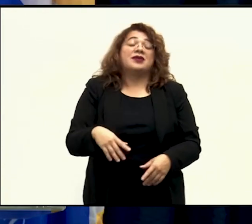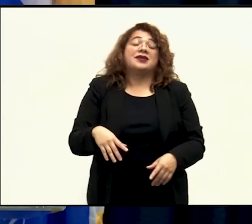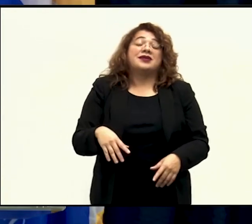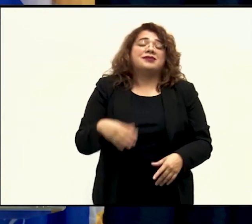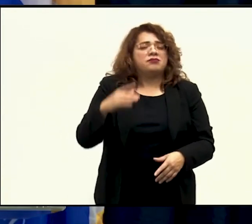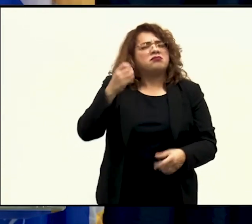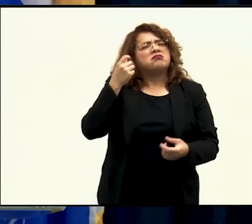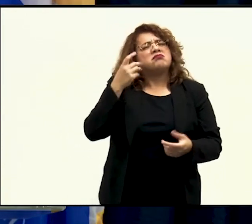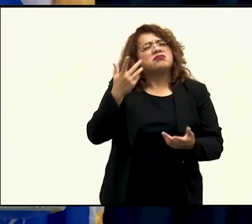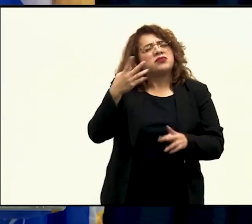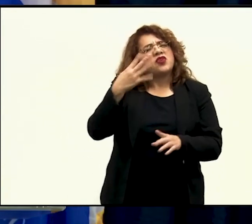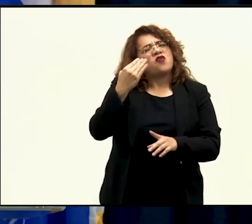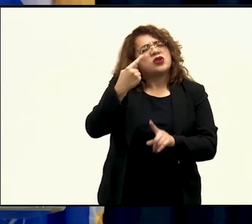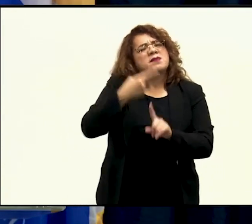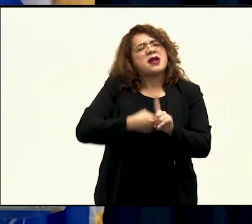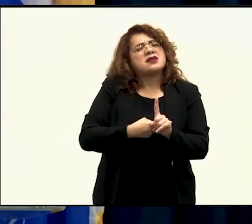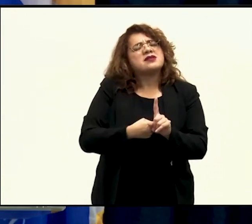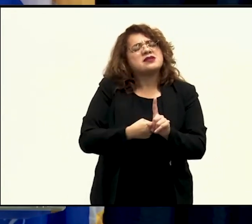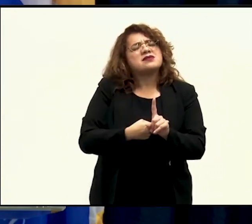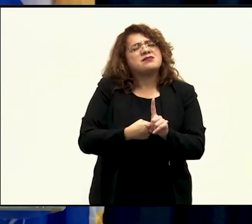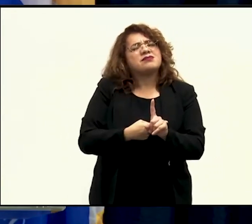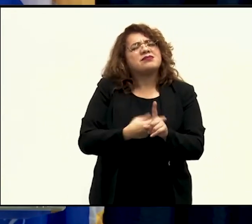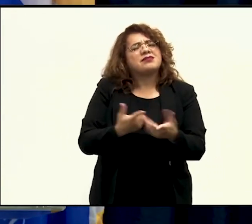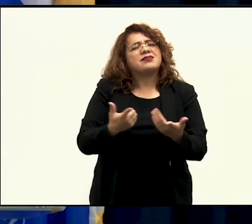I know believe we can see the light at the tunnel and the light is bright.